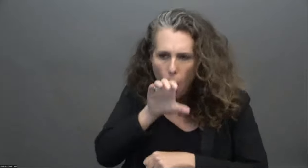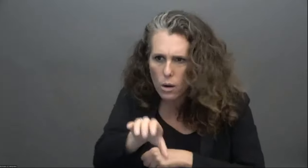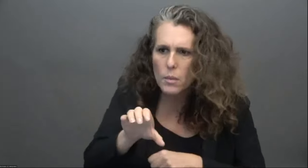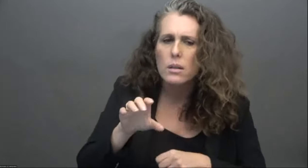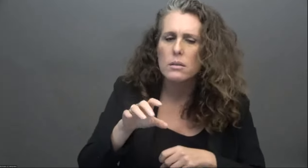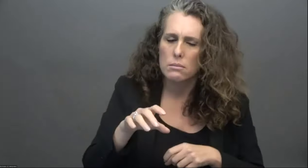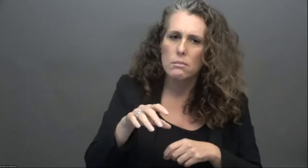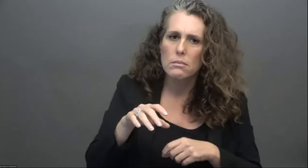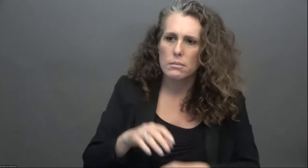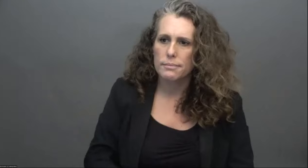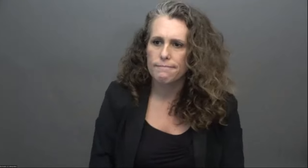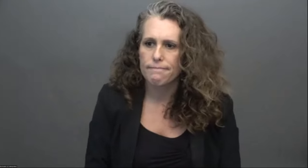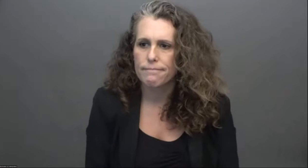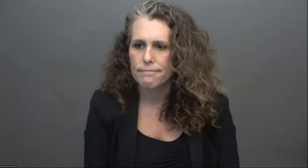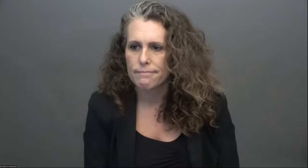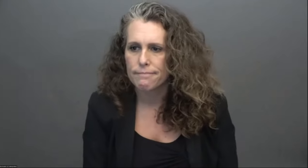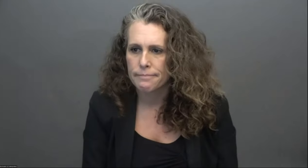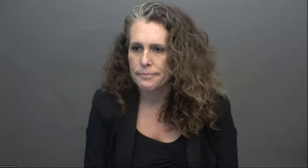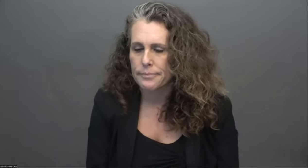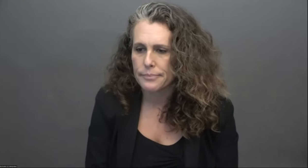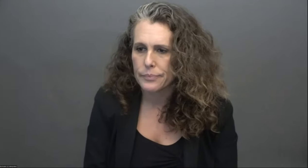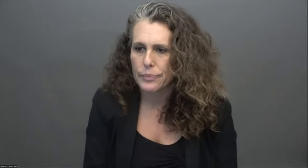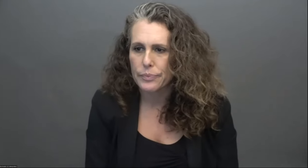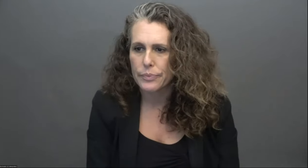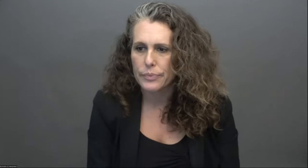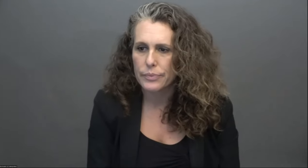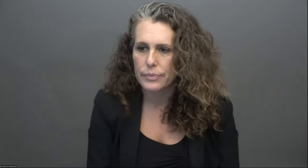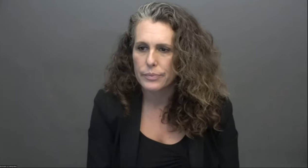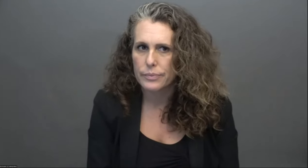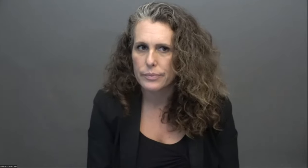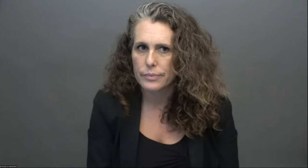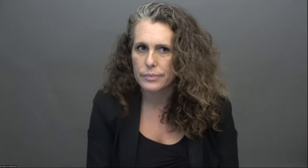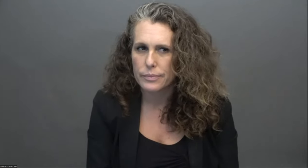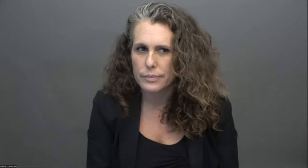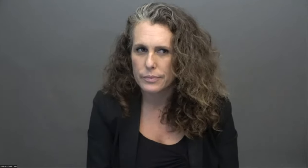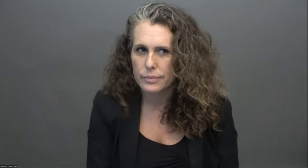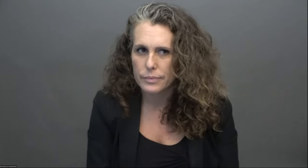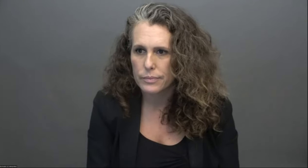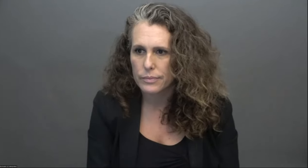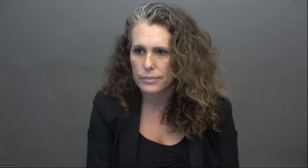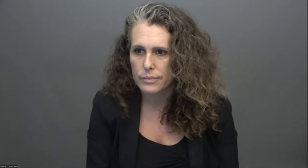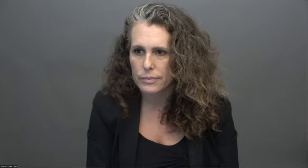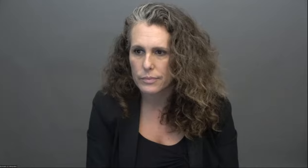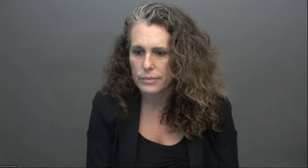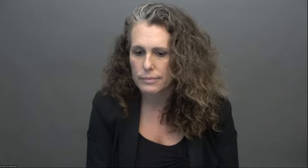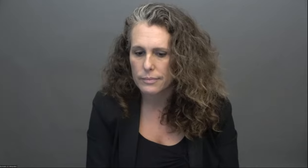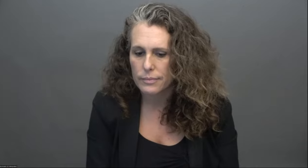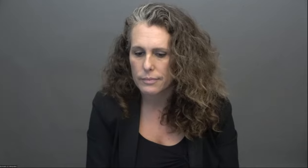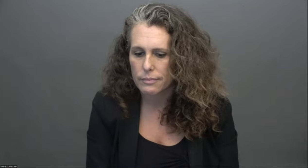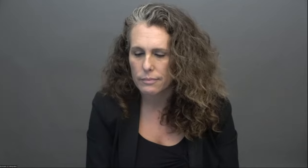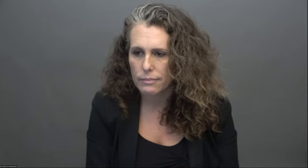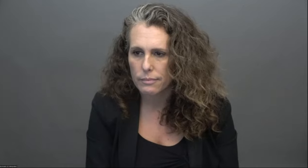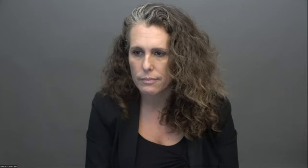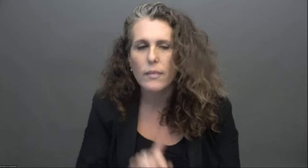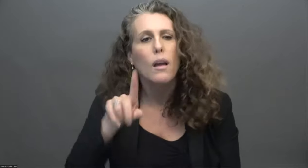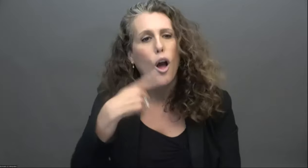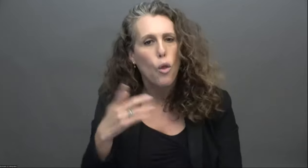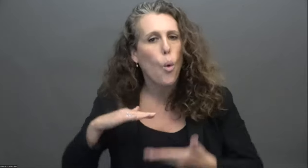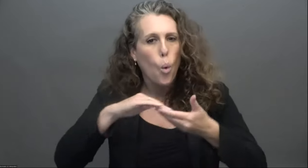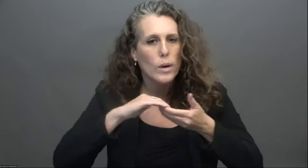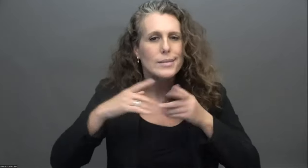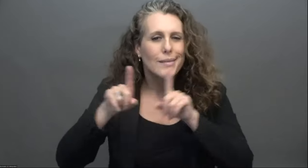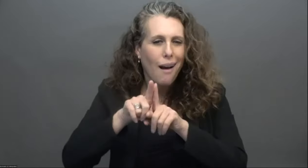International Disability Alliance, and others. And, interestingly, organizations of persons